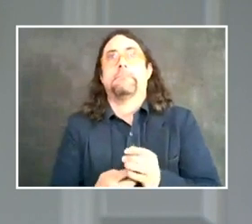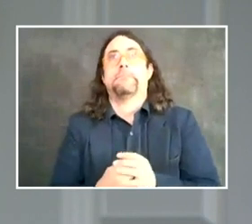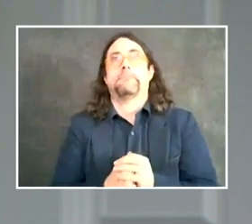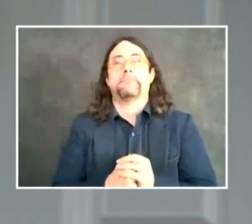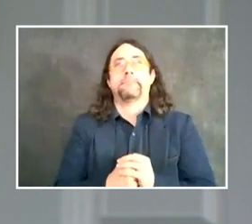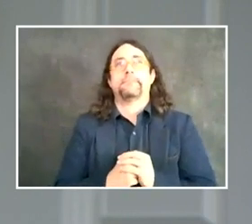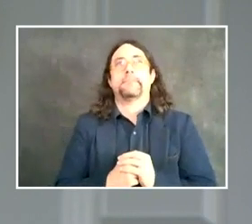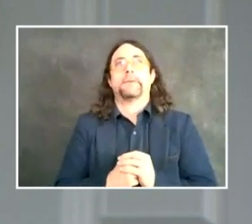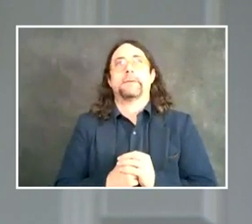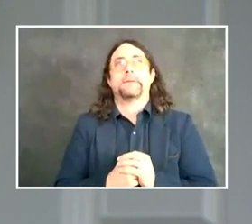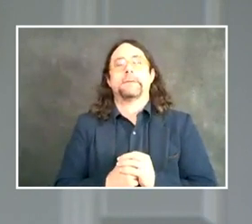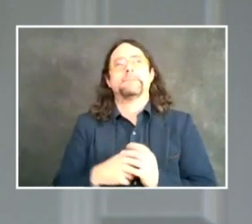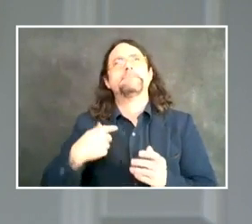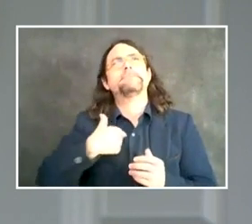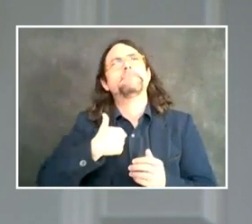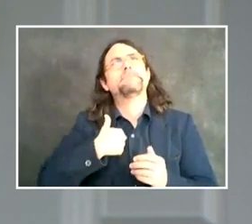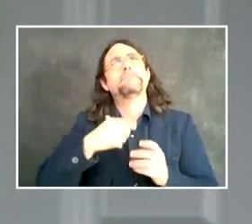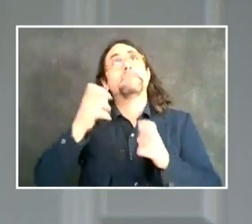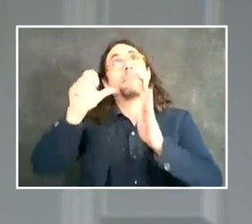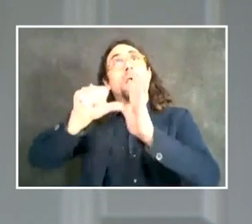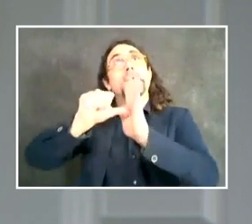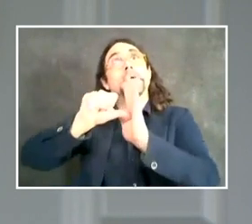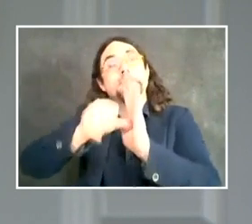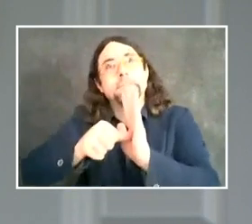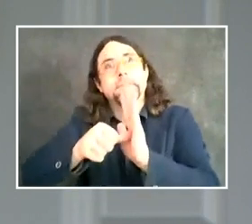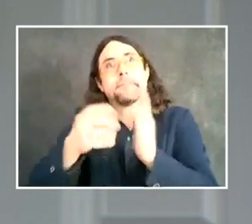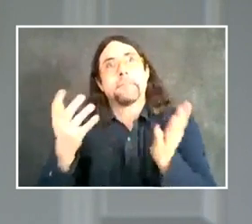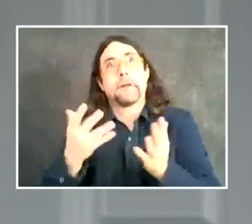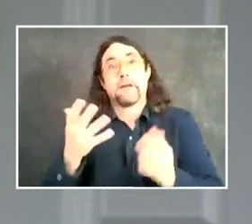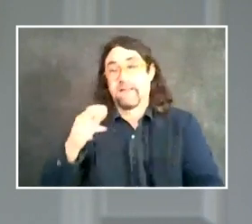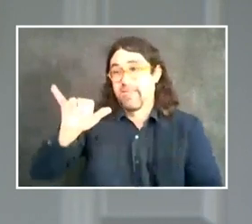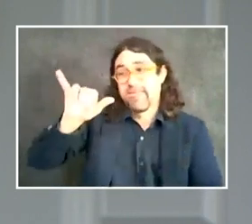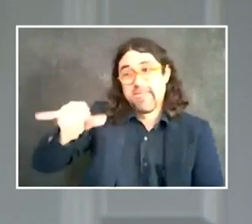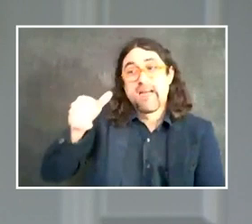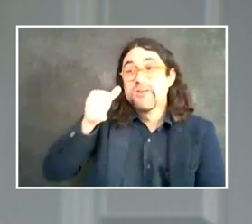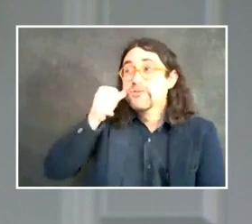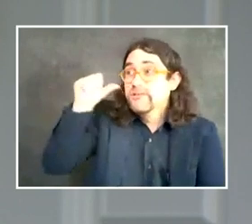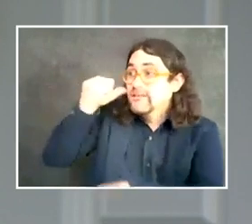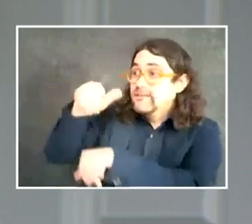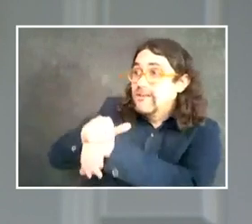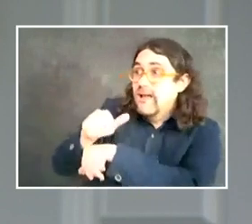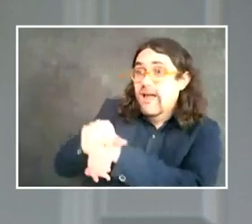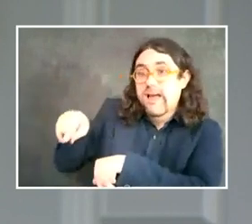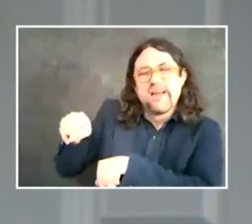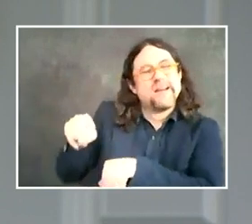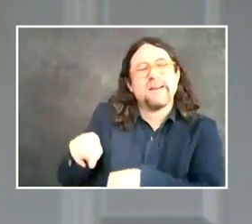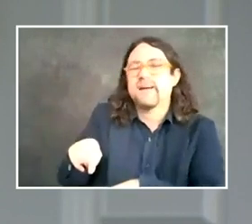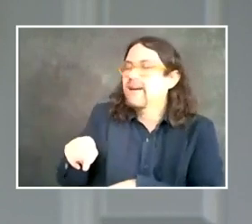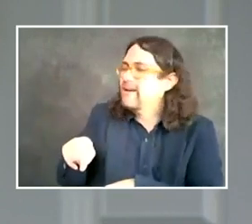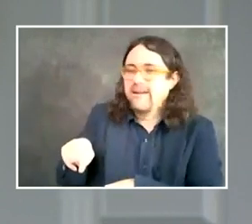CANNOT HAPPEN. AND WE NEED ALL NEW YORKERS, ALL NEW YORKERS HAVE COME TOGETHER DURING THIS CRISIS. BUT THEY NEED TO DO IT MORE